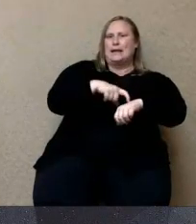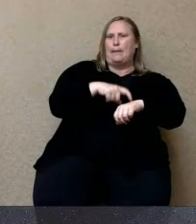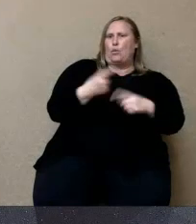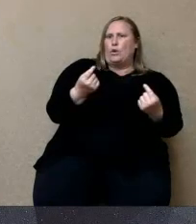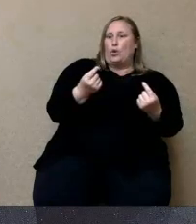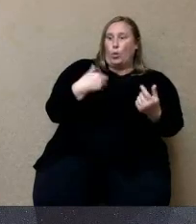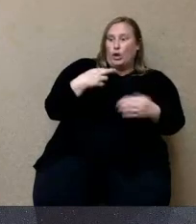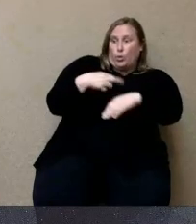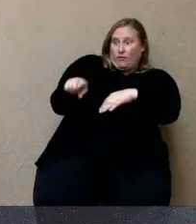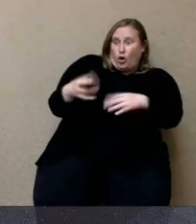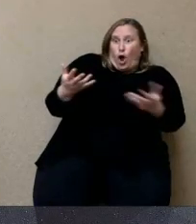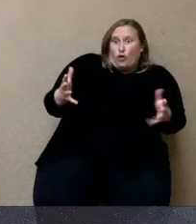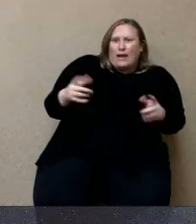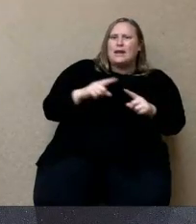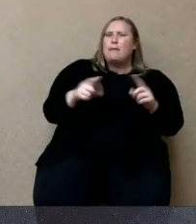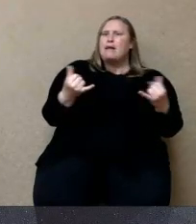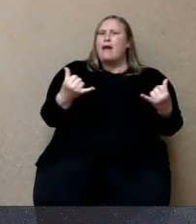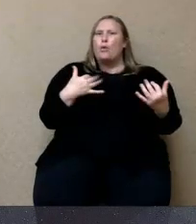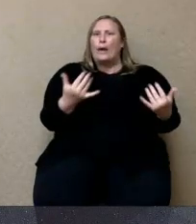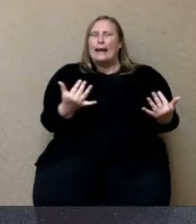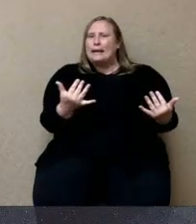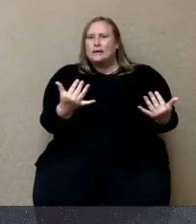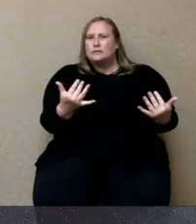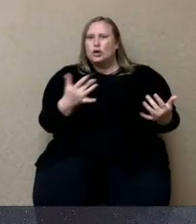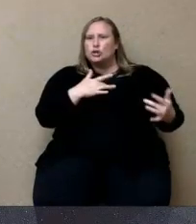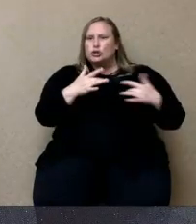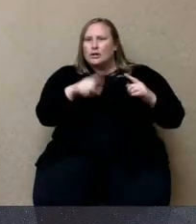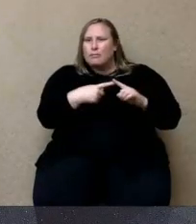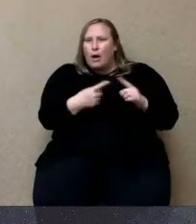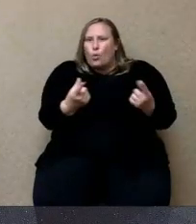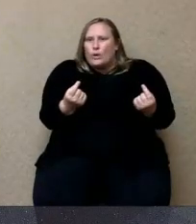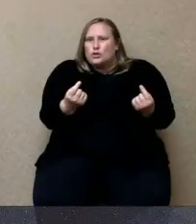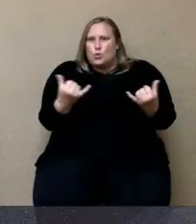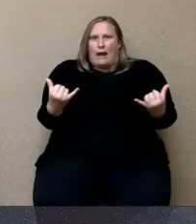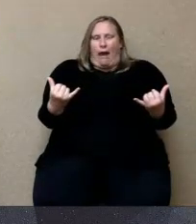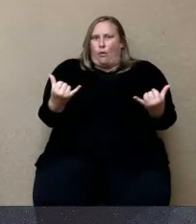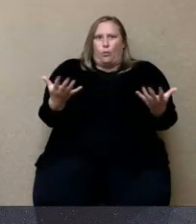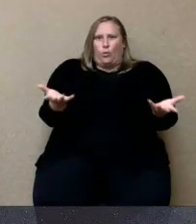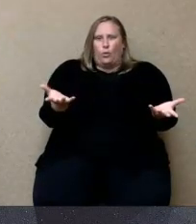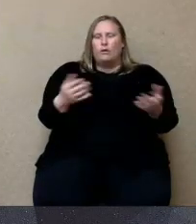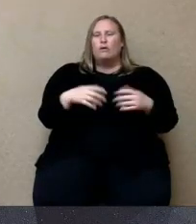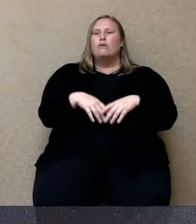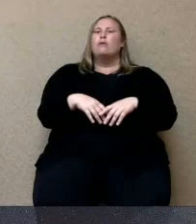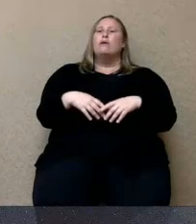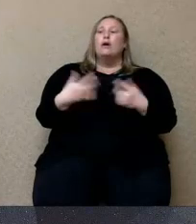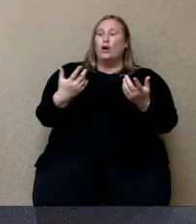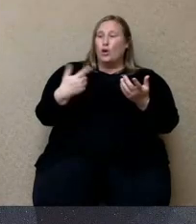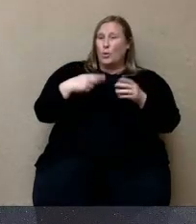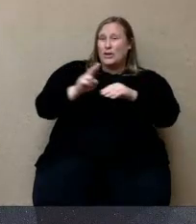We refer them to you, but we're waiting. And they're worried about, a lot of the worries that come up are, what if we use a symbol set that's not what you